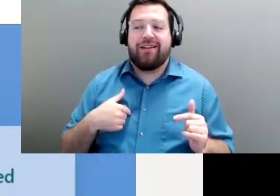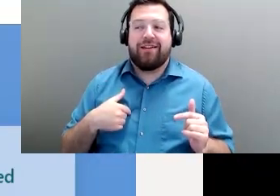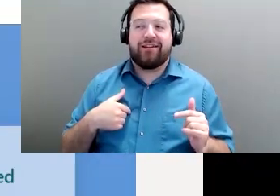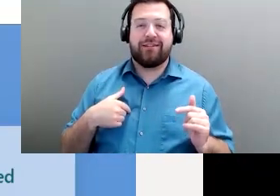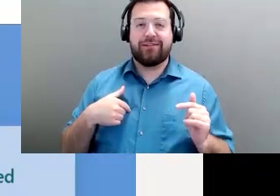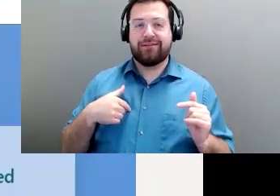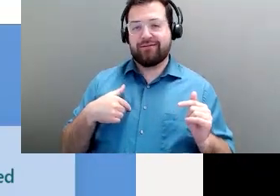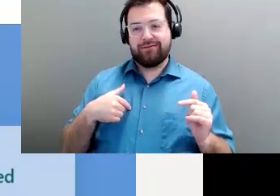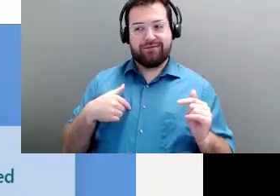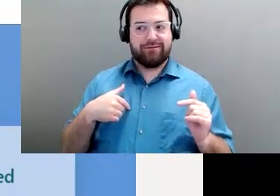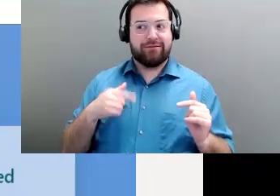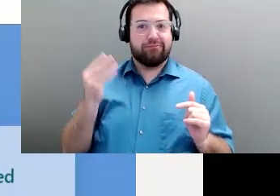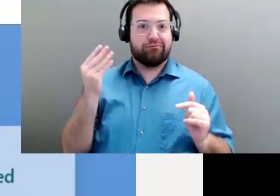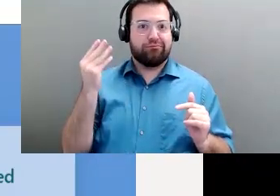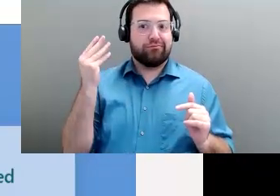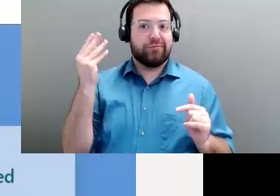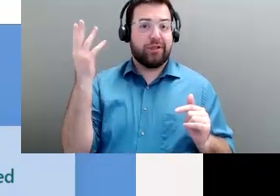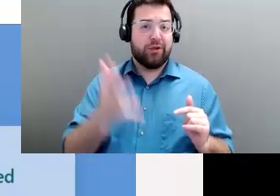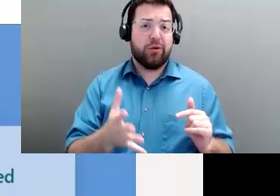let you know that you guys are really smart.